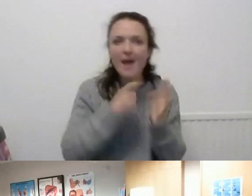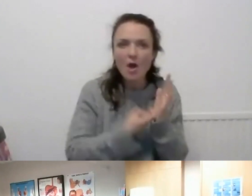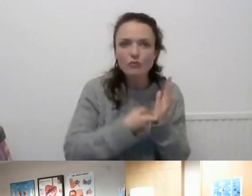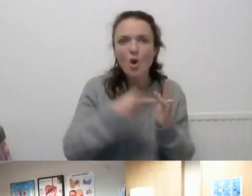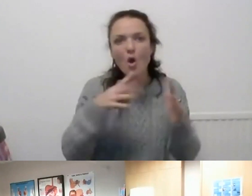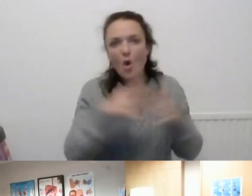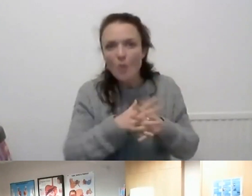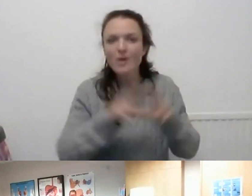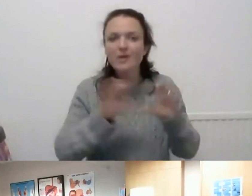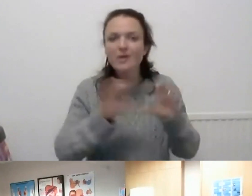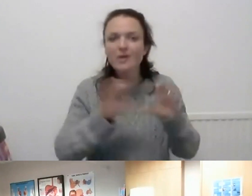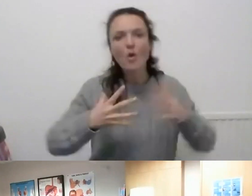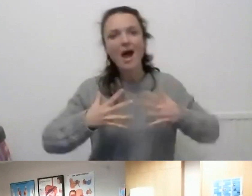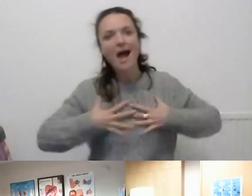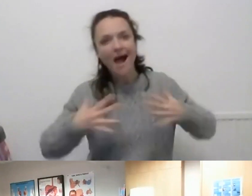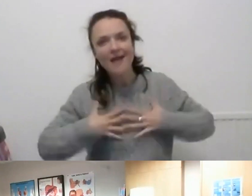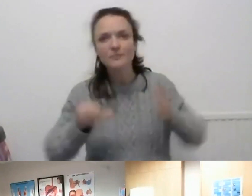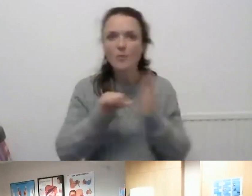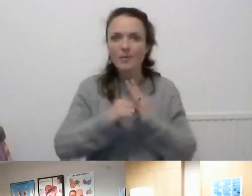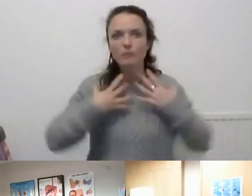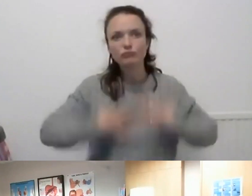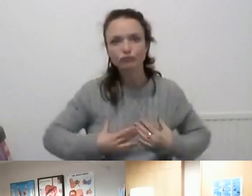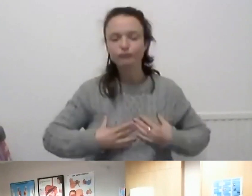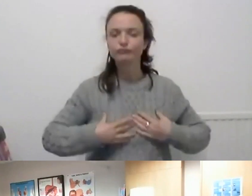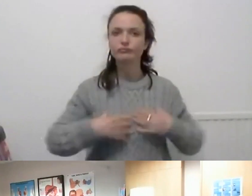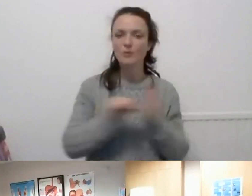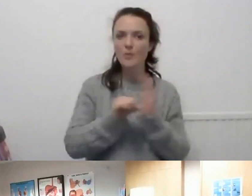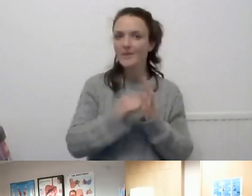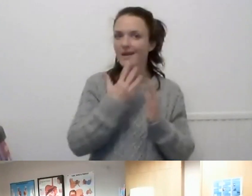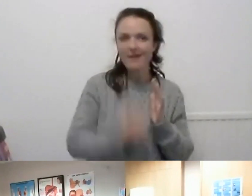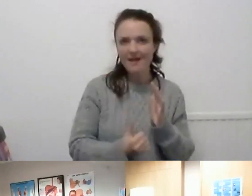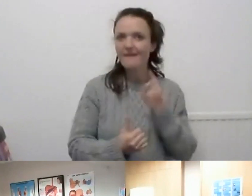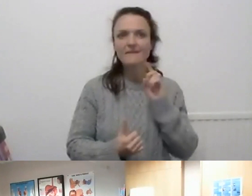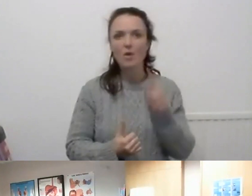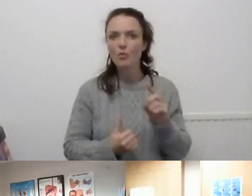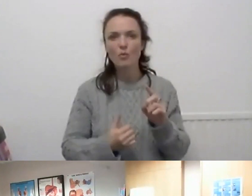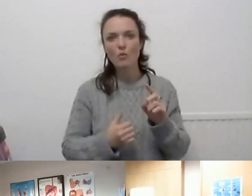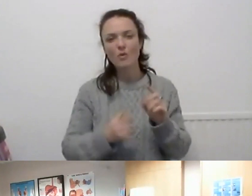asthma, or immune deficiency, or you hear if you have Down syndrome or if you have conditions